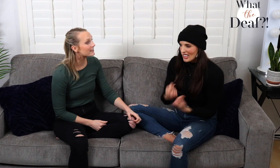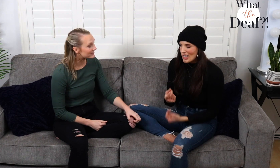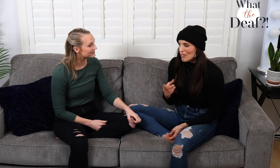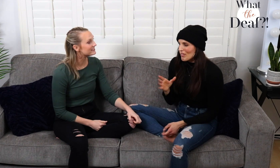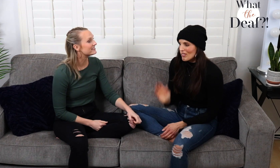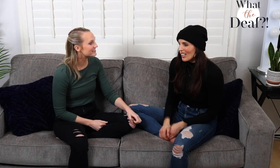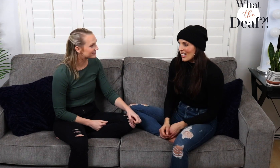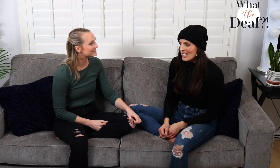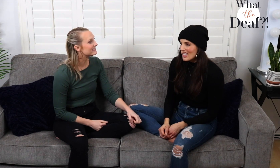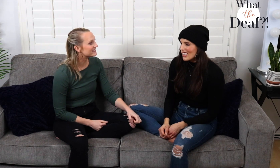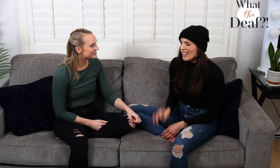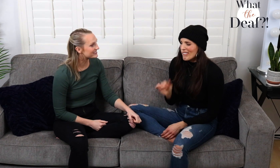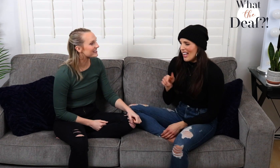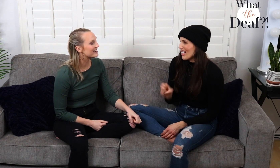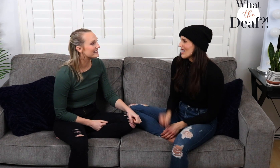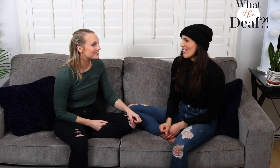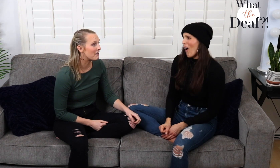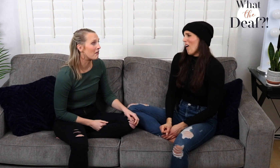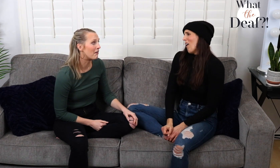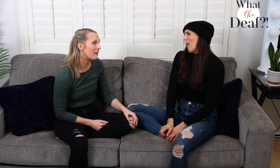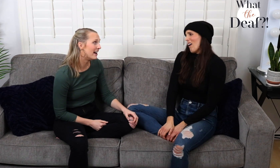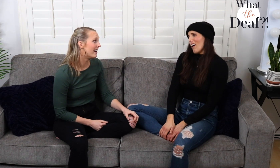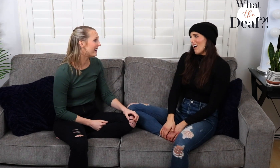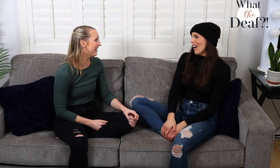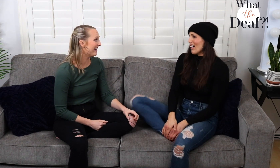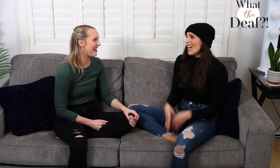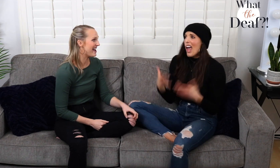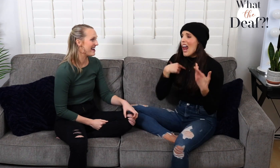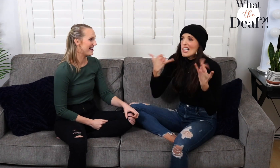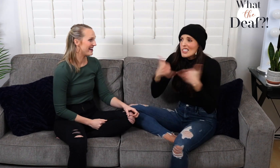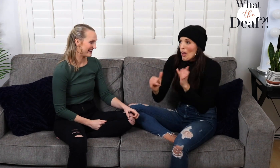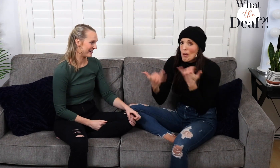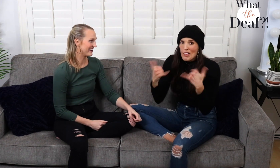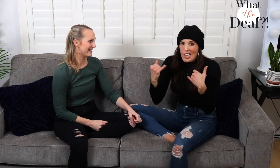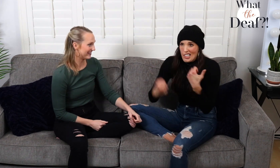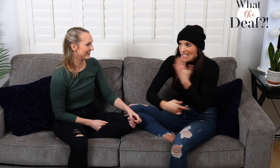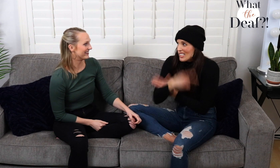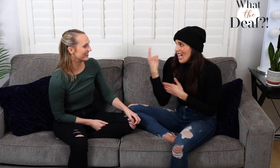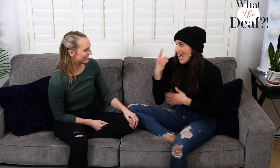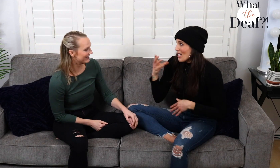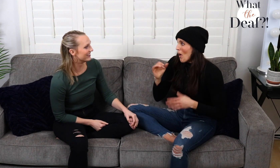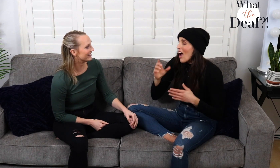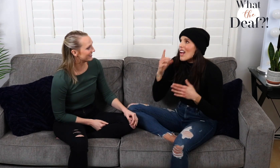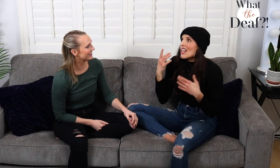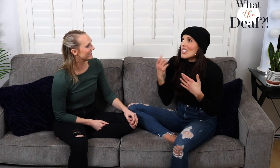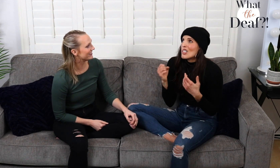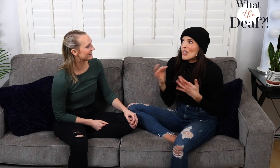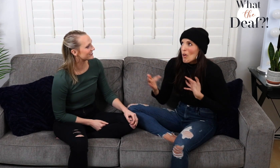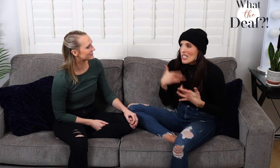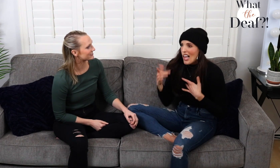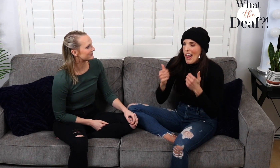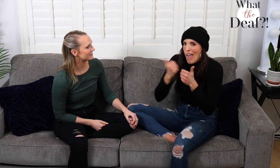and now on the national team, but the fans and I still played to this day and I always get so